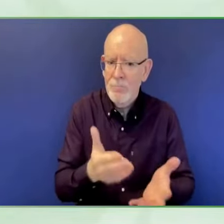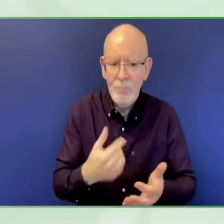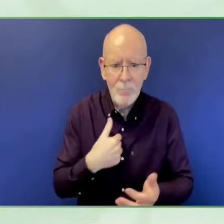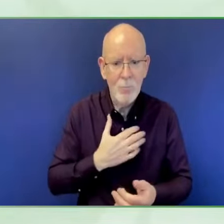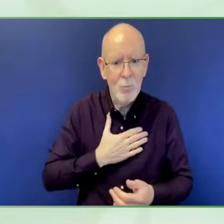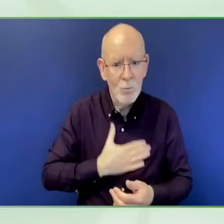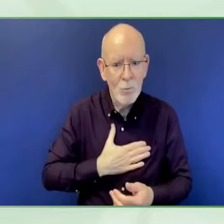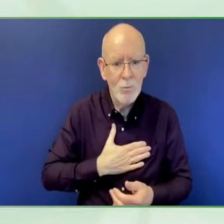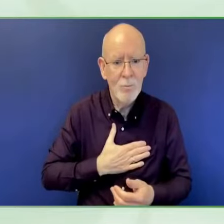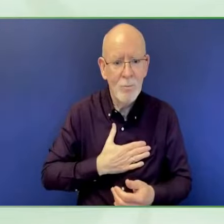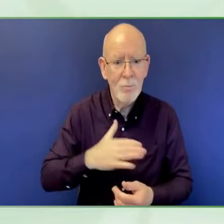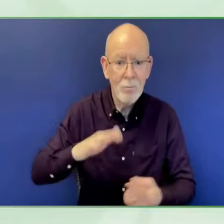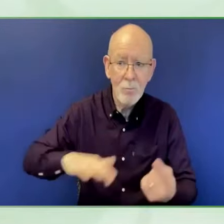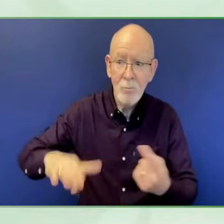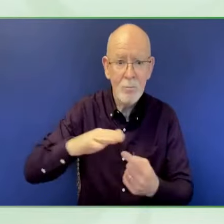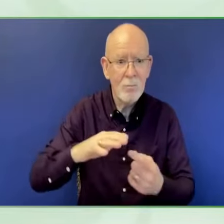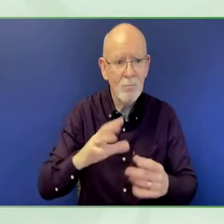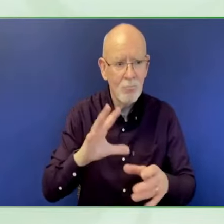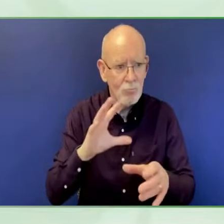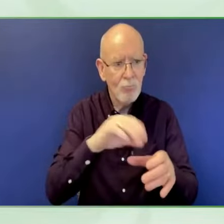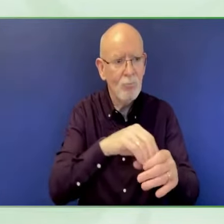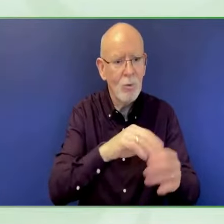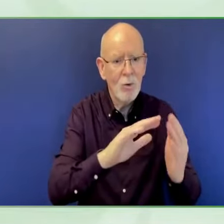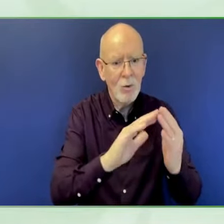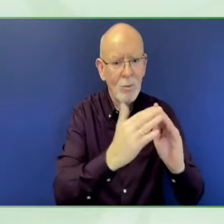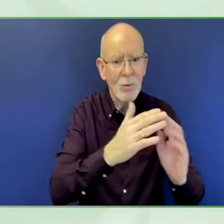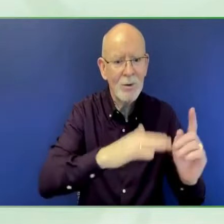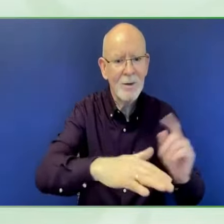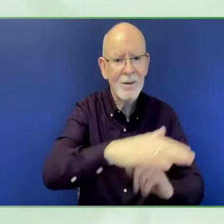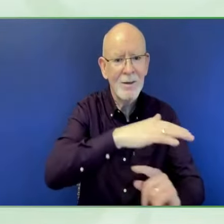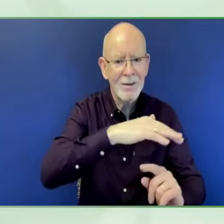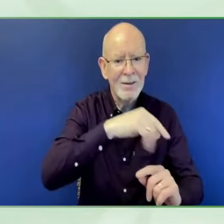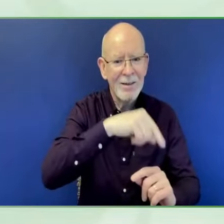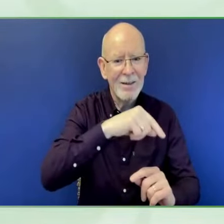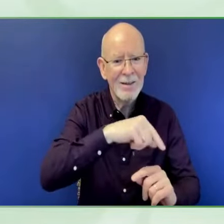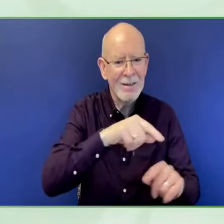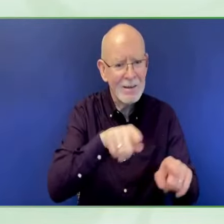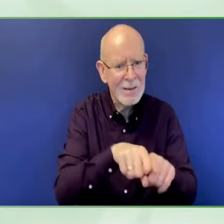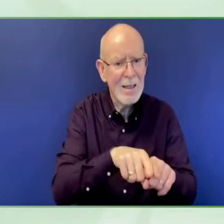And the last panellist, please. Good morning all.